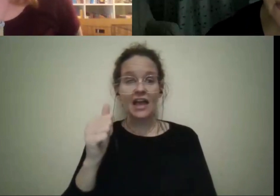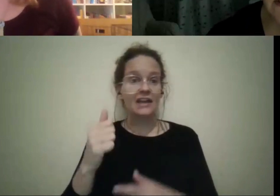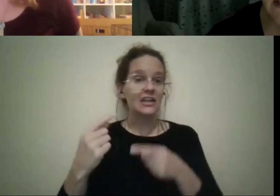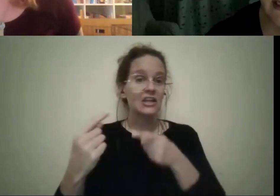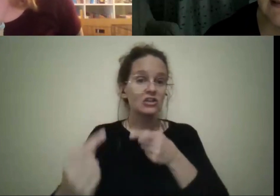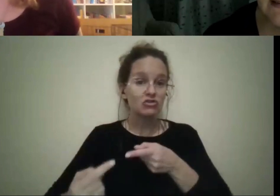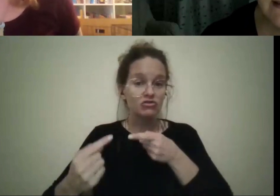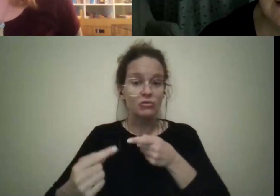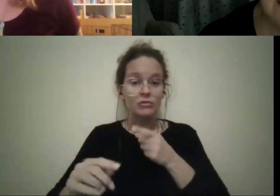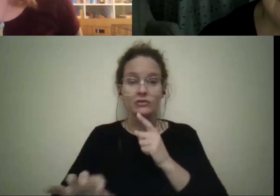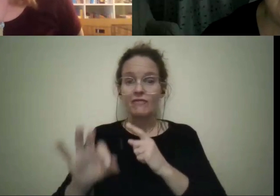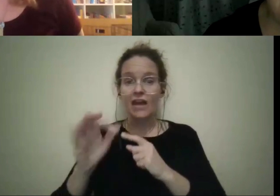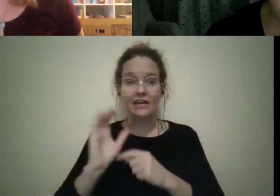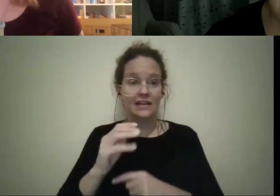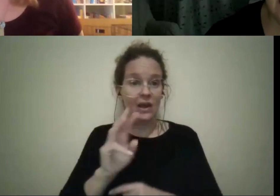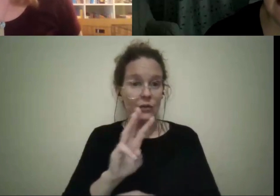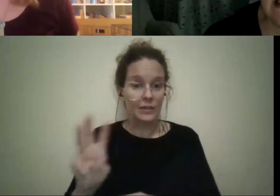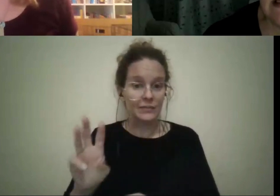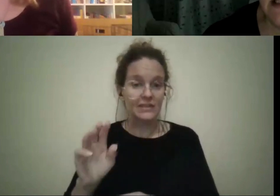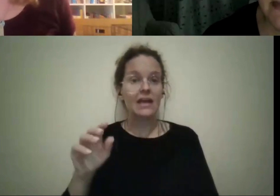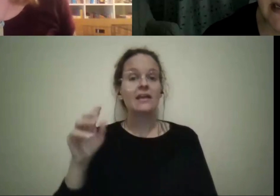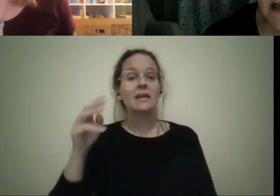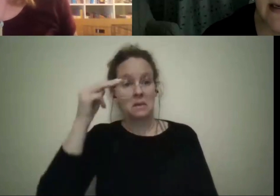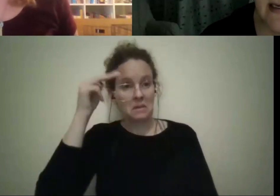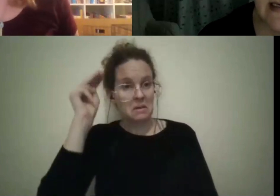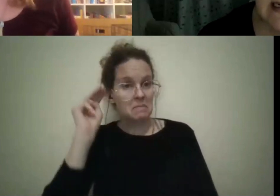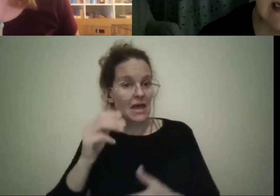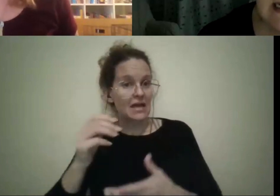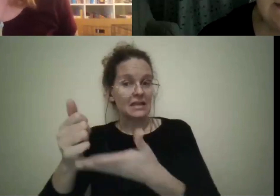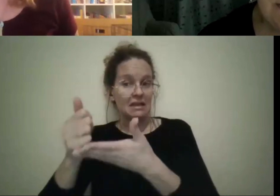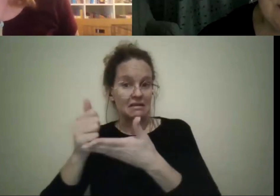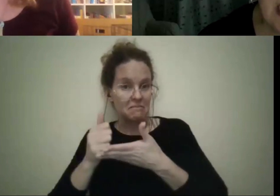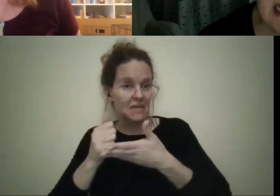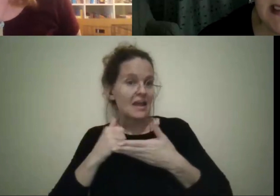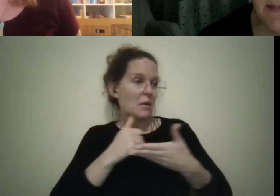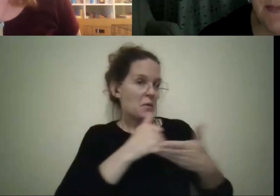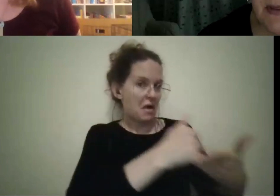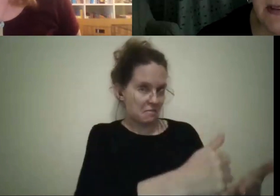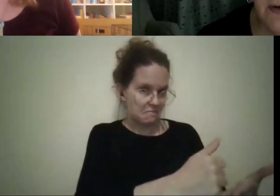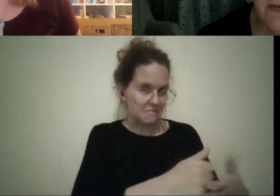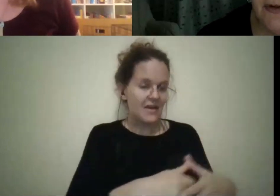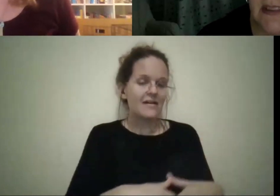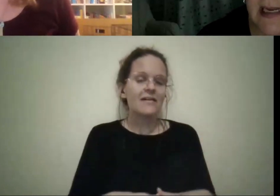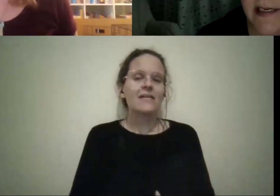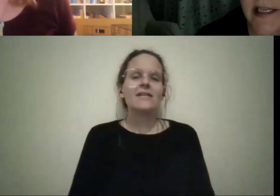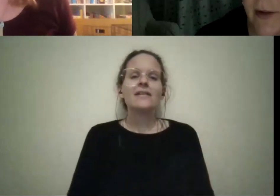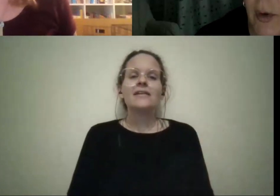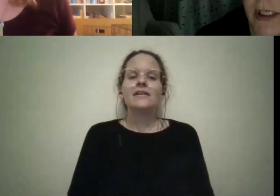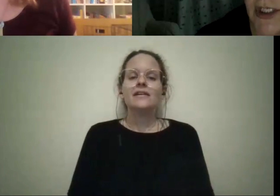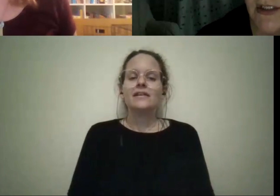onto our site so she can pass that on to me. If there's not any other questions,